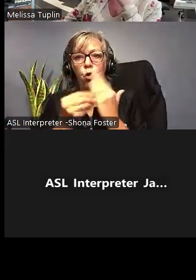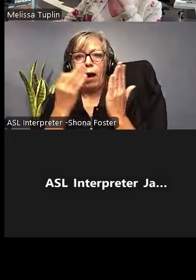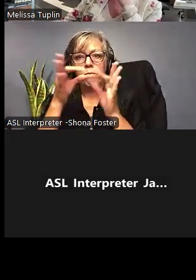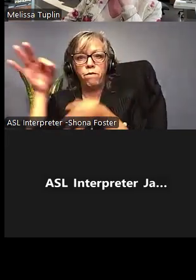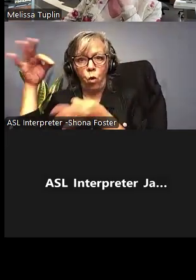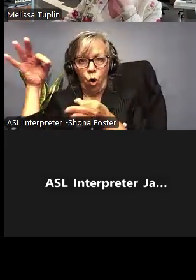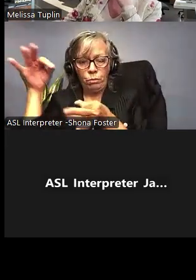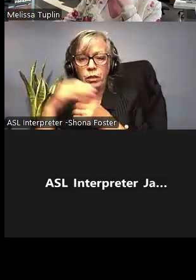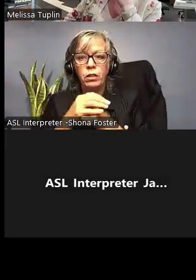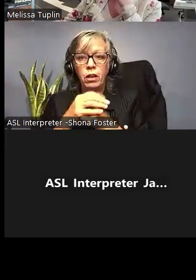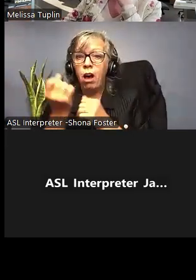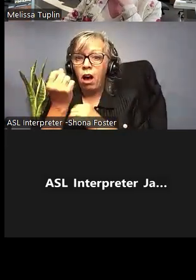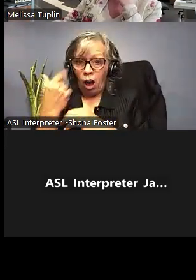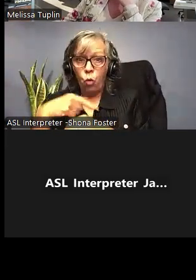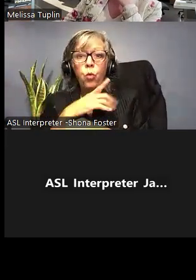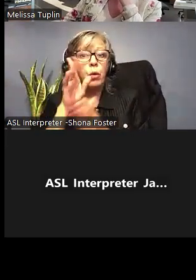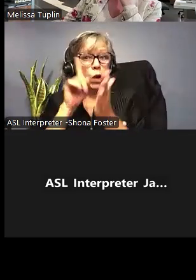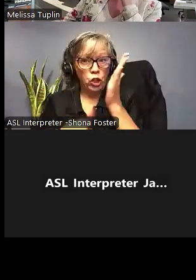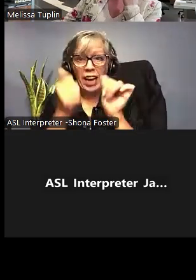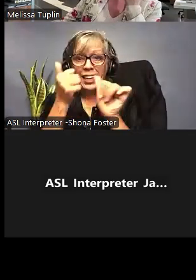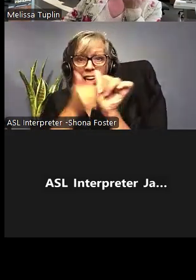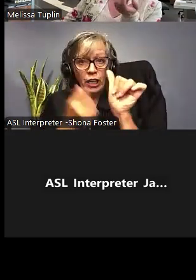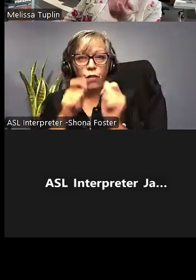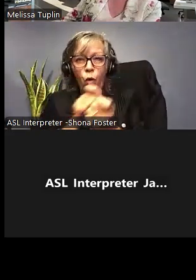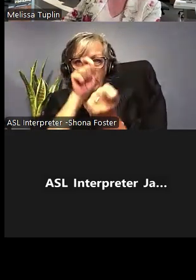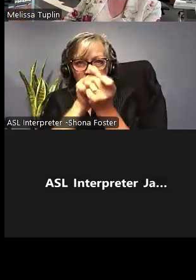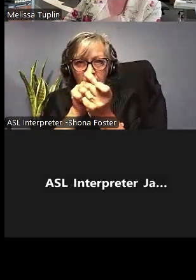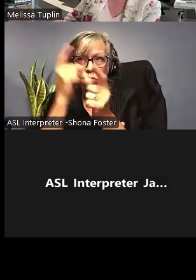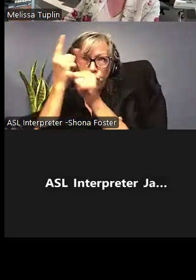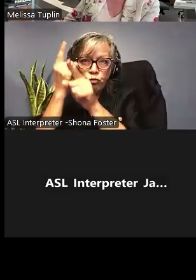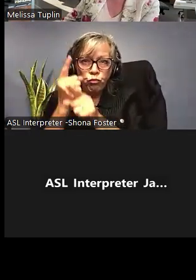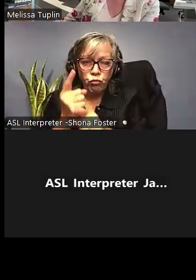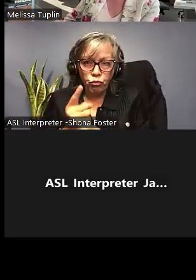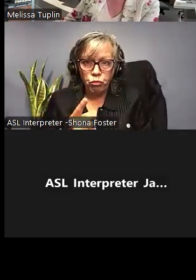will be checking the forms for accuracy, and if you were successful in the program,